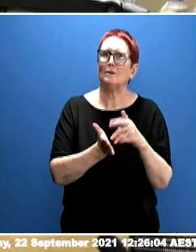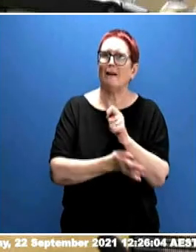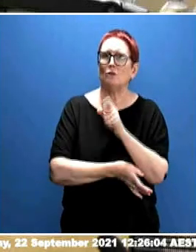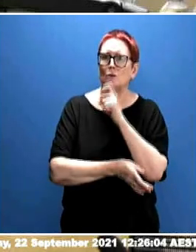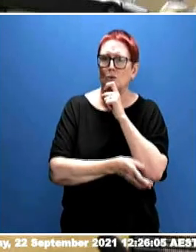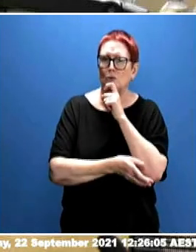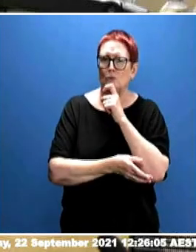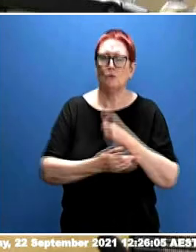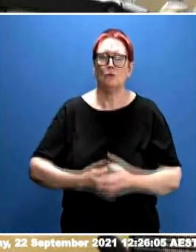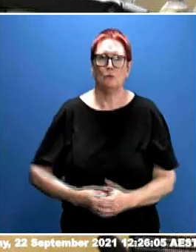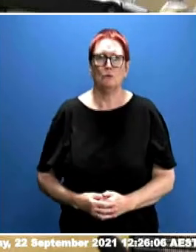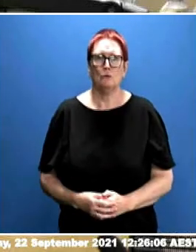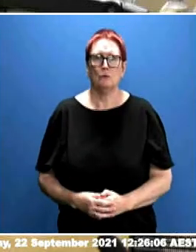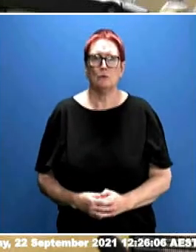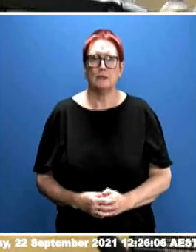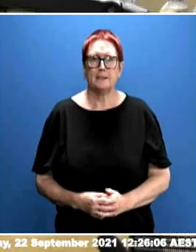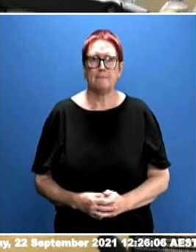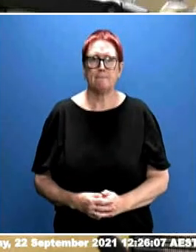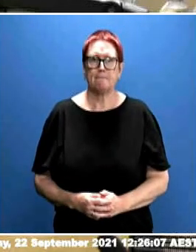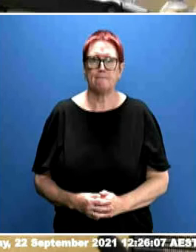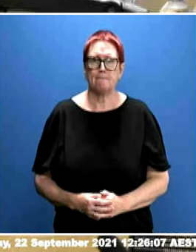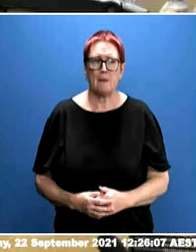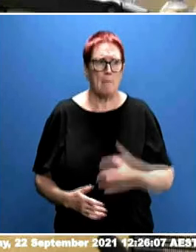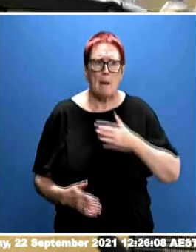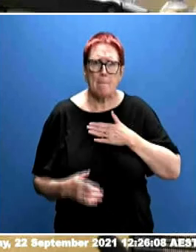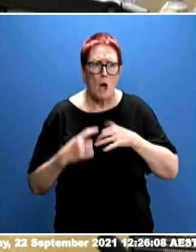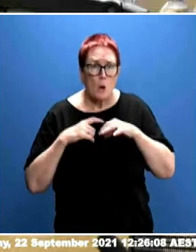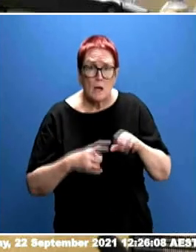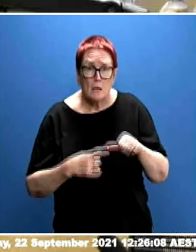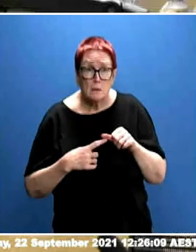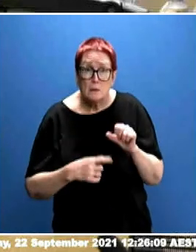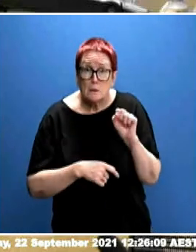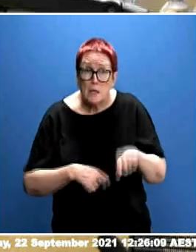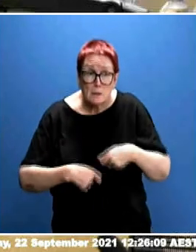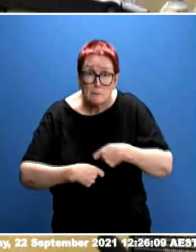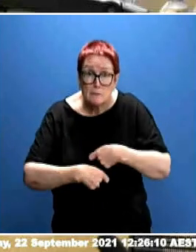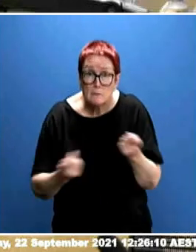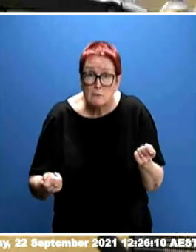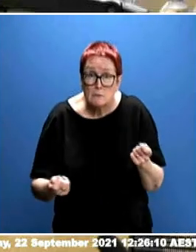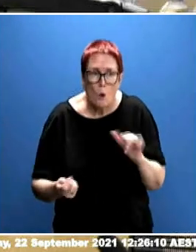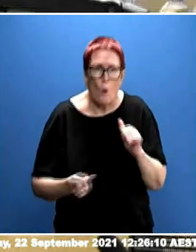when she gives evidence this afternoon. But is the answer to my question yes it's a public document, or no it's not?